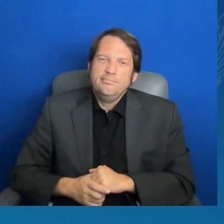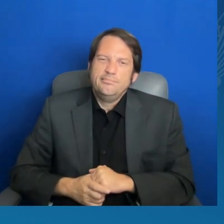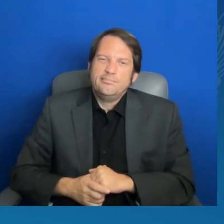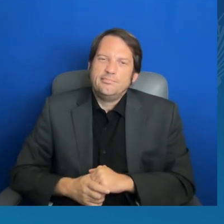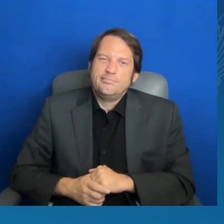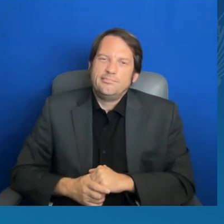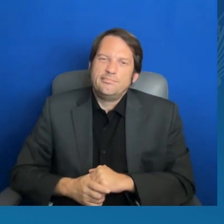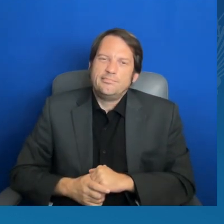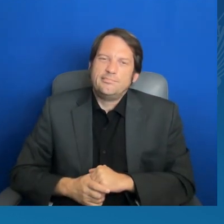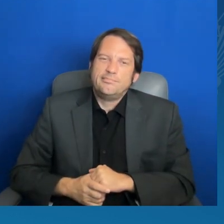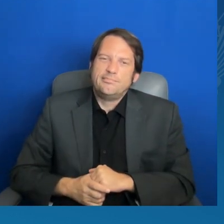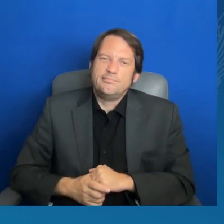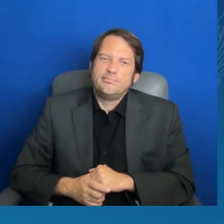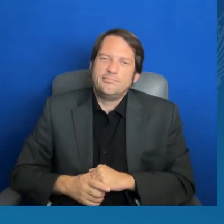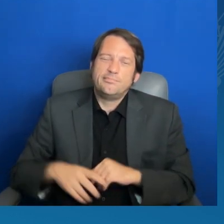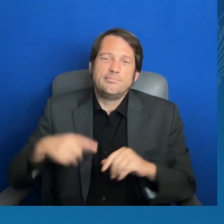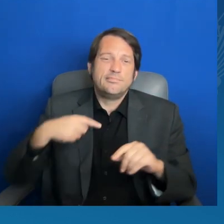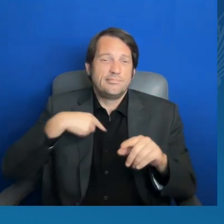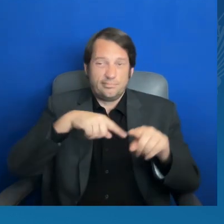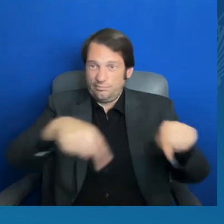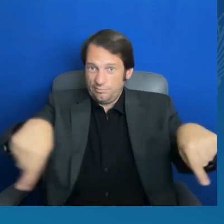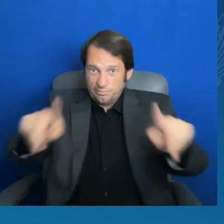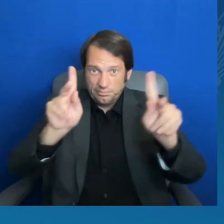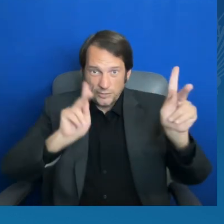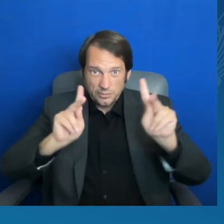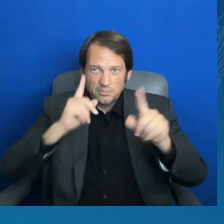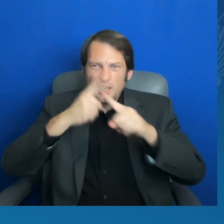And when we think then about the tragedy of that